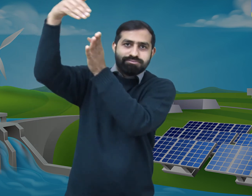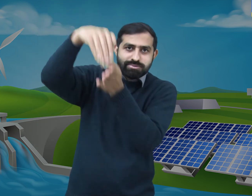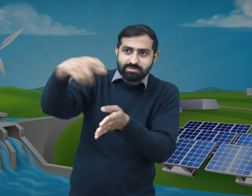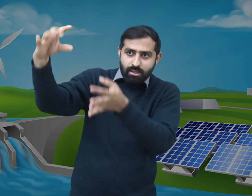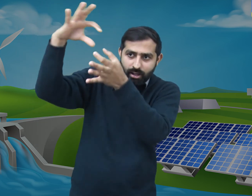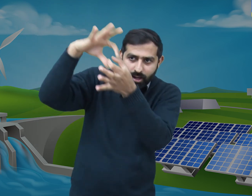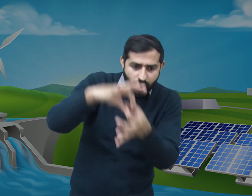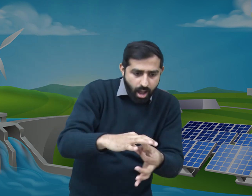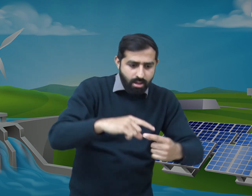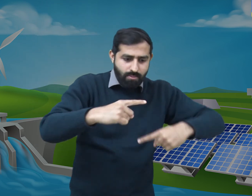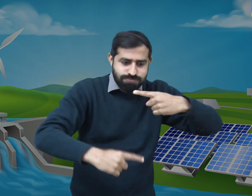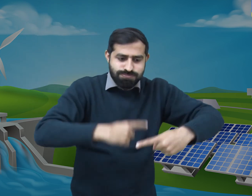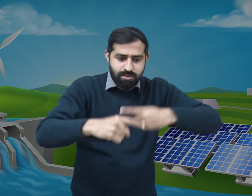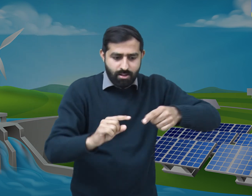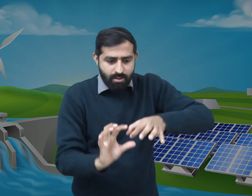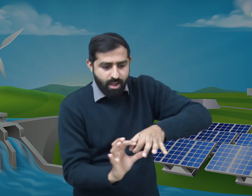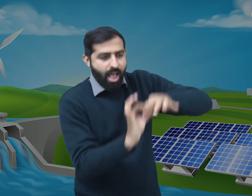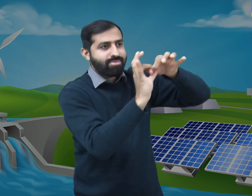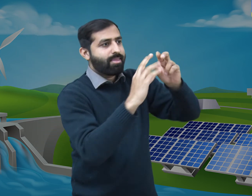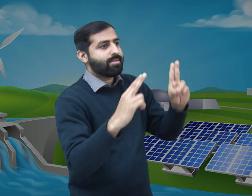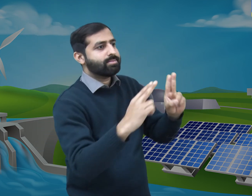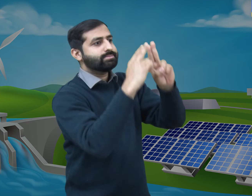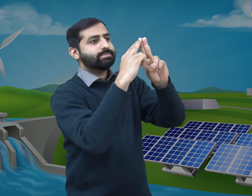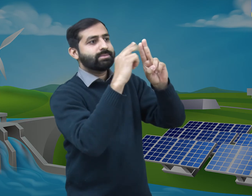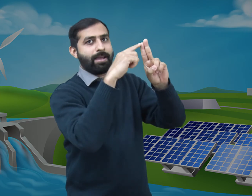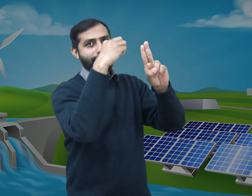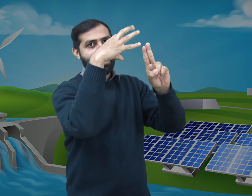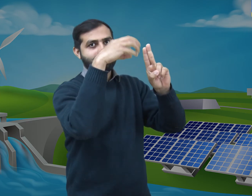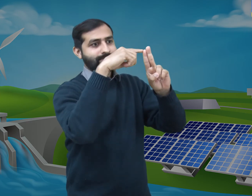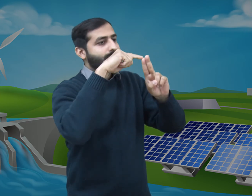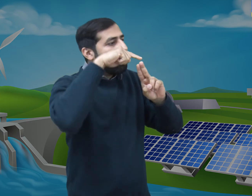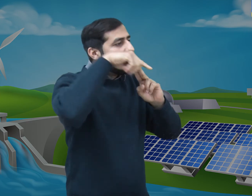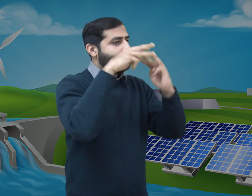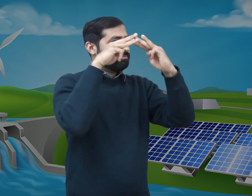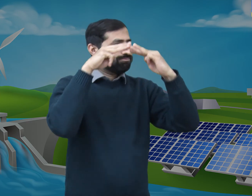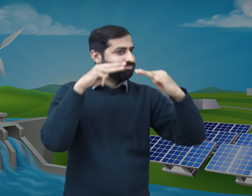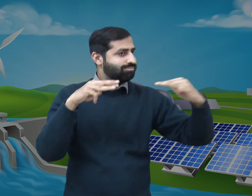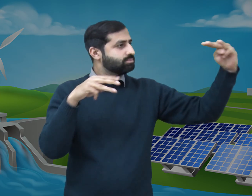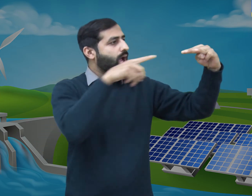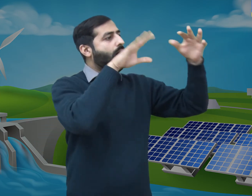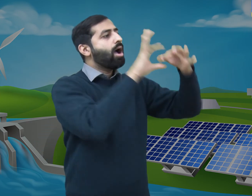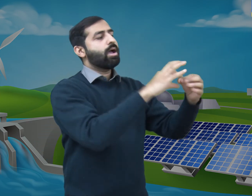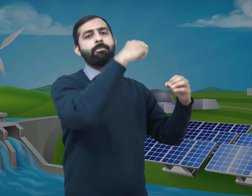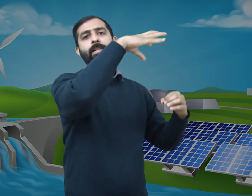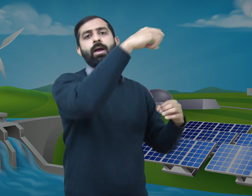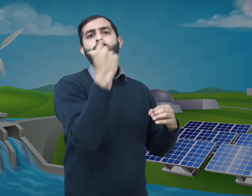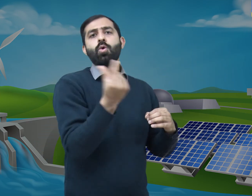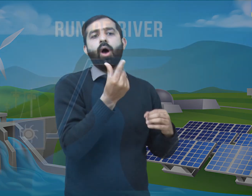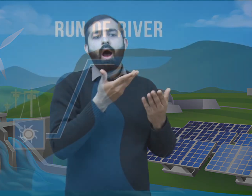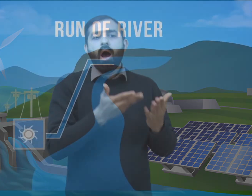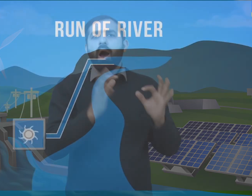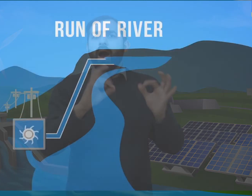This is how flow of river is used to generate electricity.